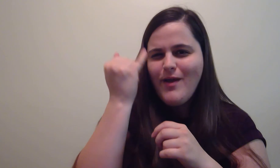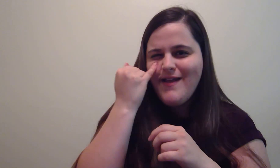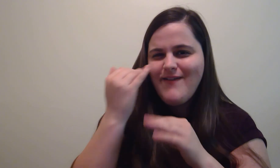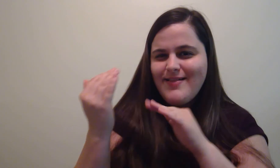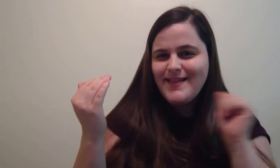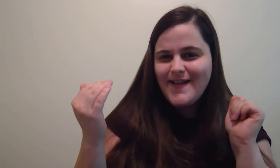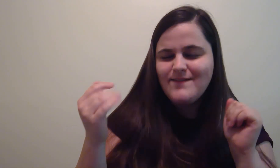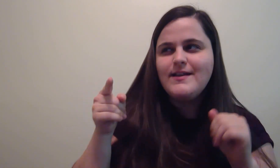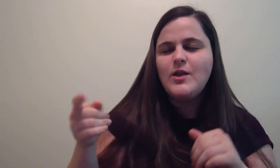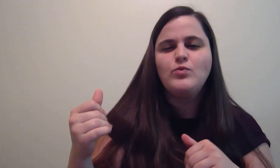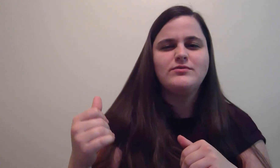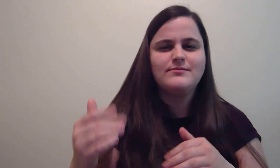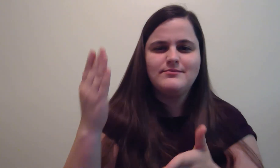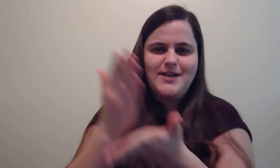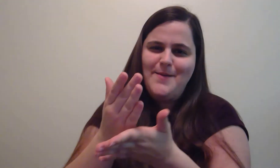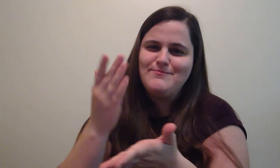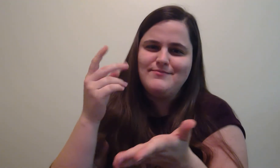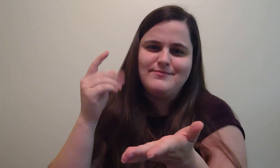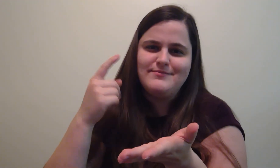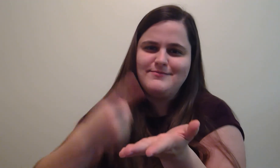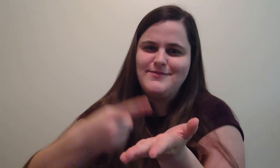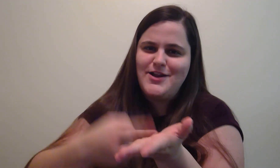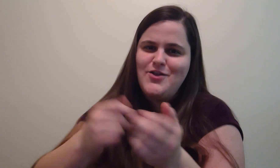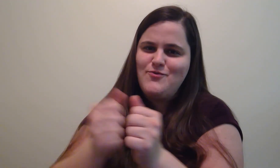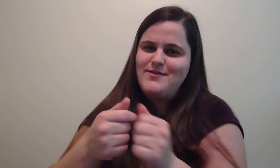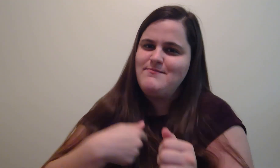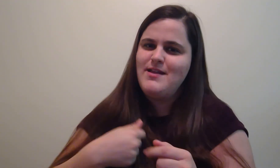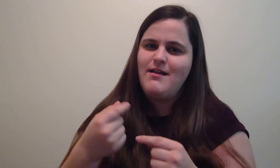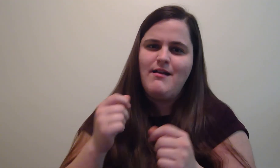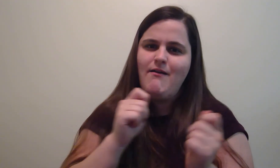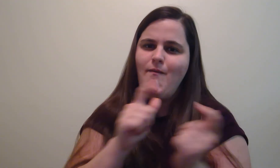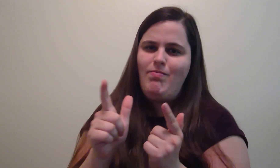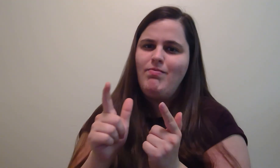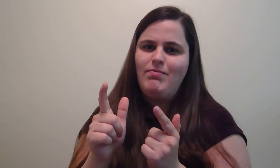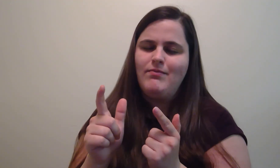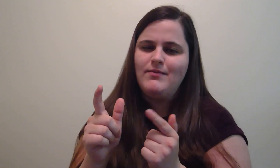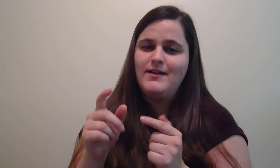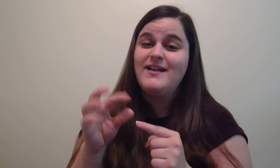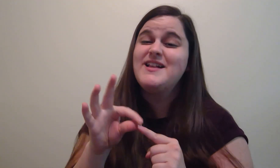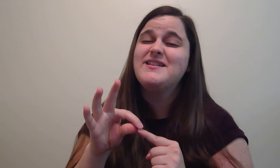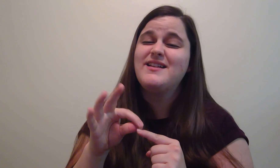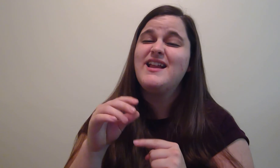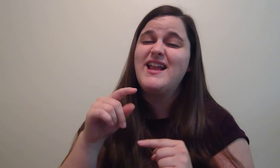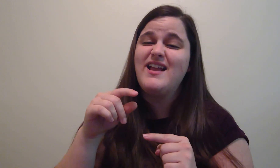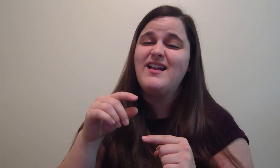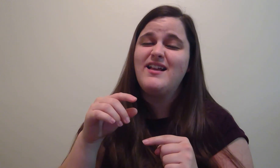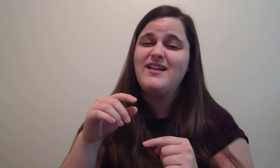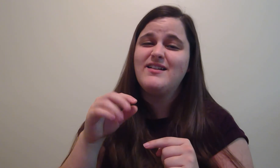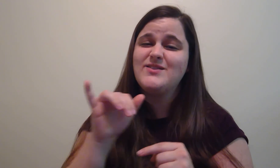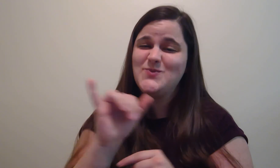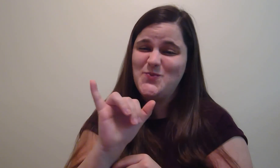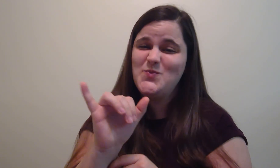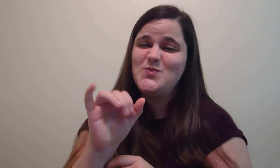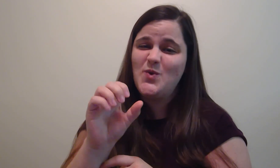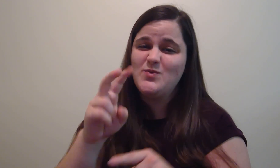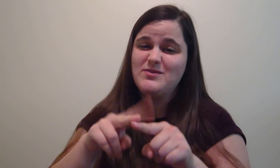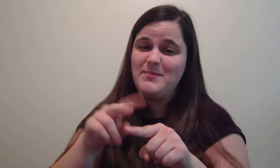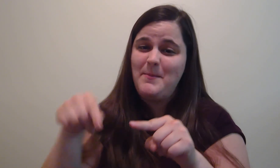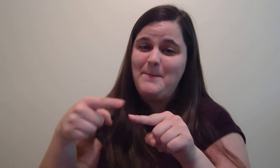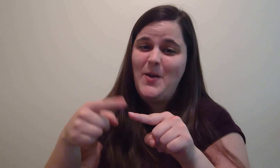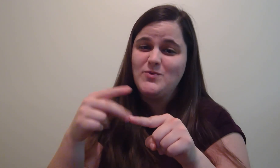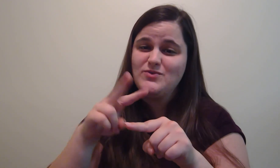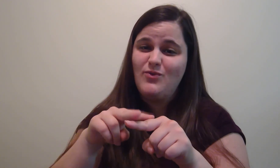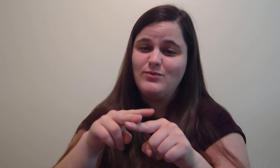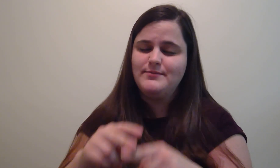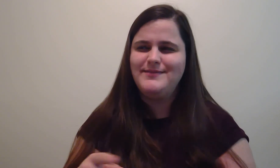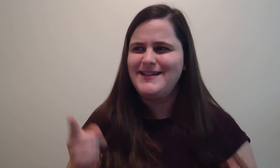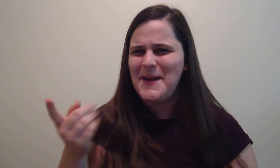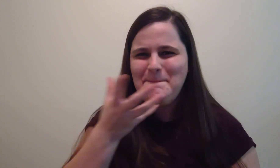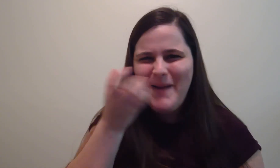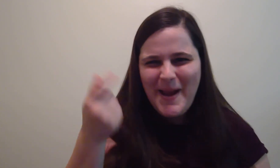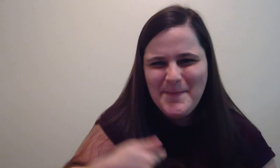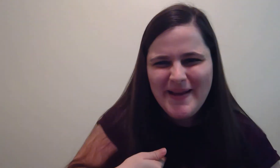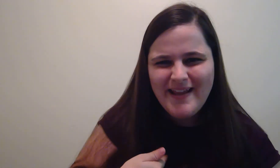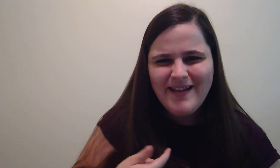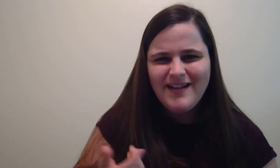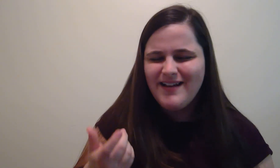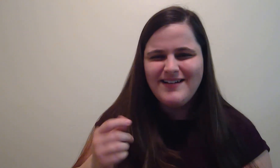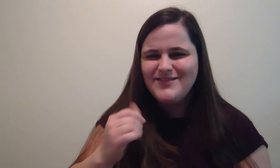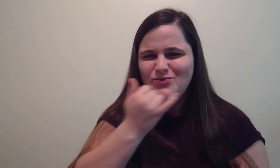he'd quit talking to me at all. Even about salt. So I sat there feeling sort of tortured. Was he mad at me?